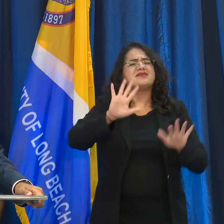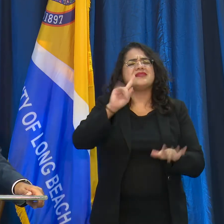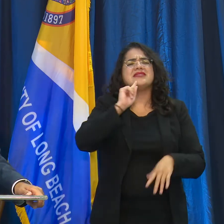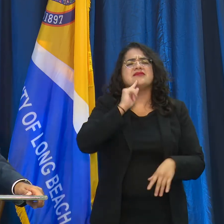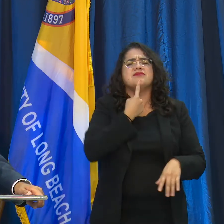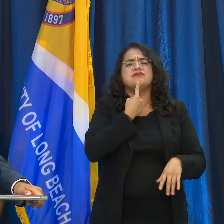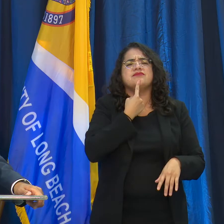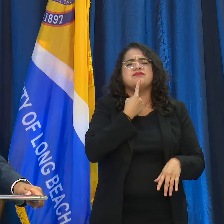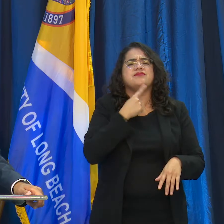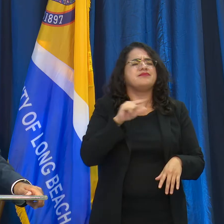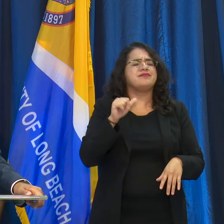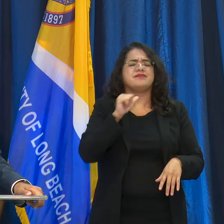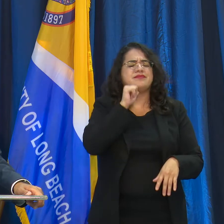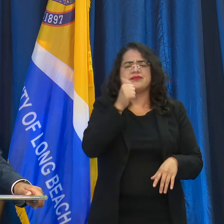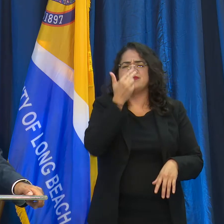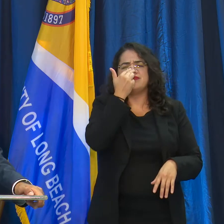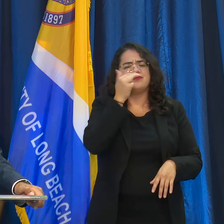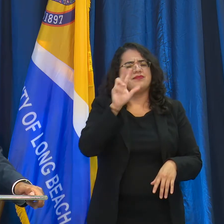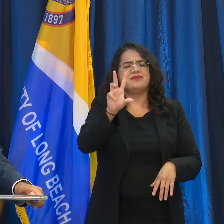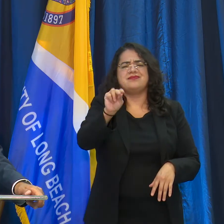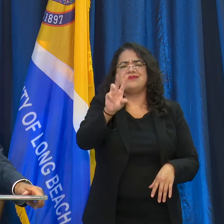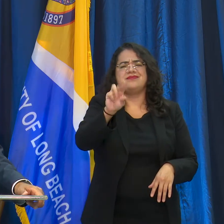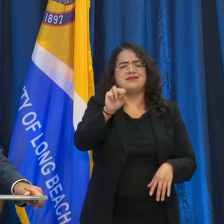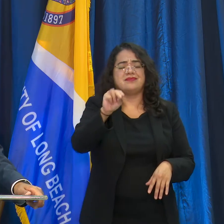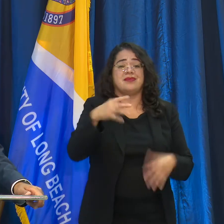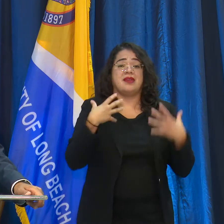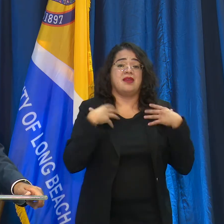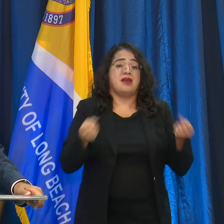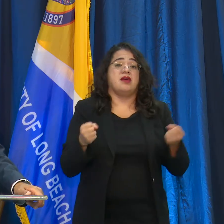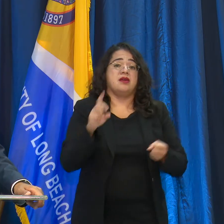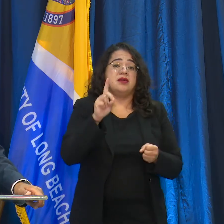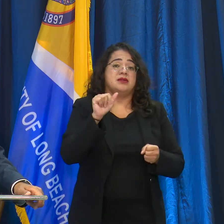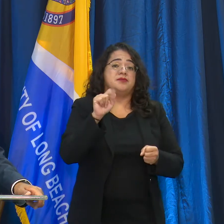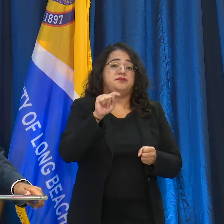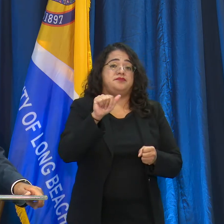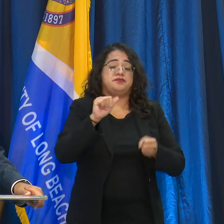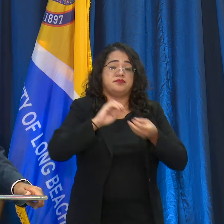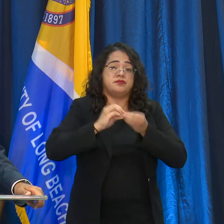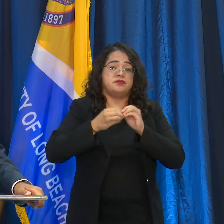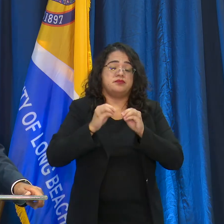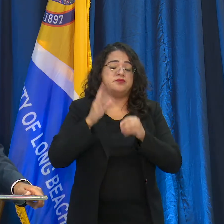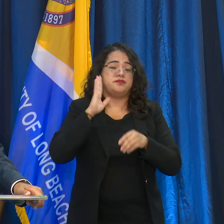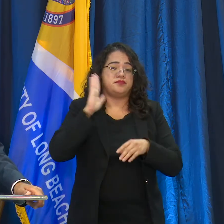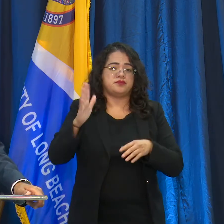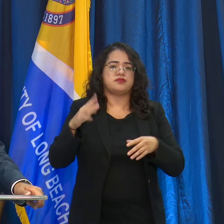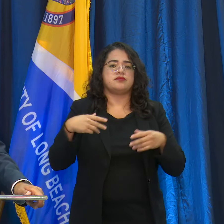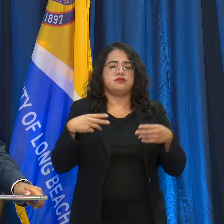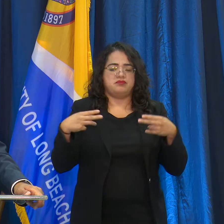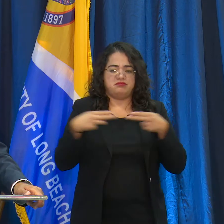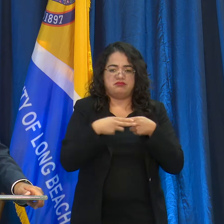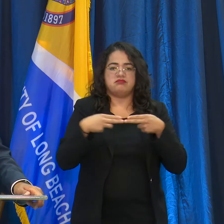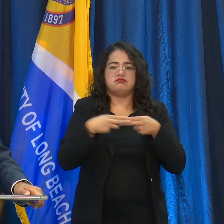review some health data with everyone, and once we get through the health data, I'm going to also discuss the Long Beach Unified School District and then